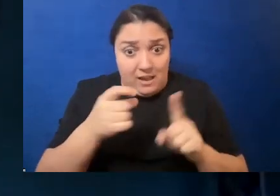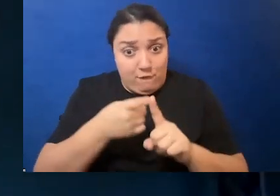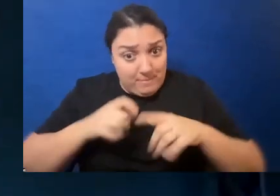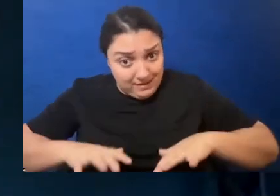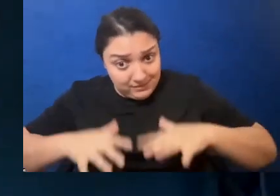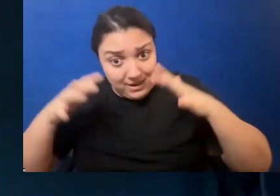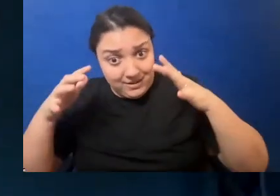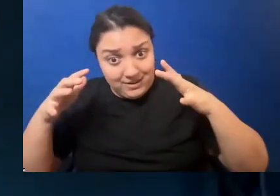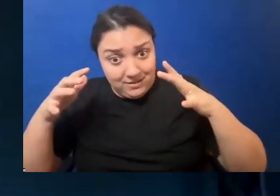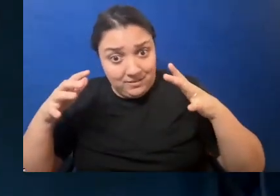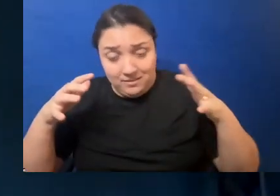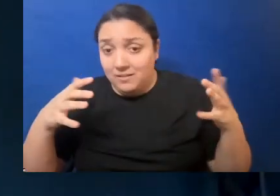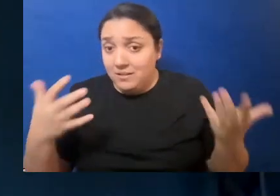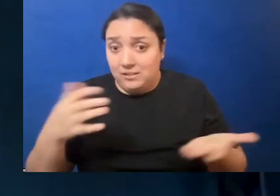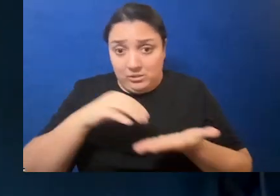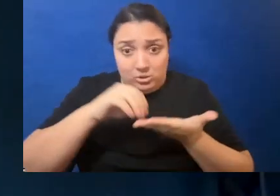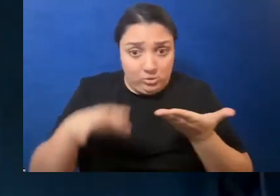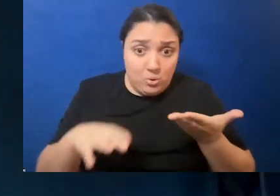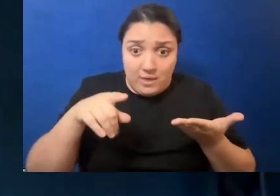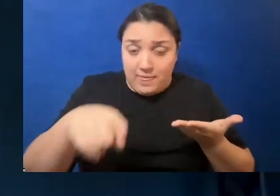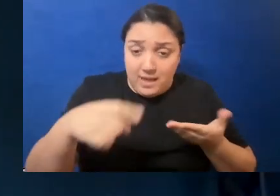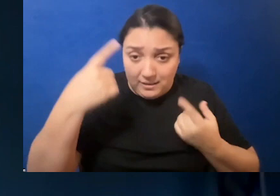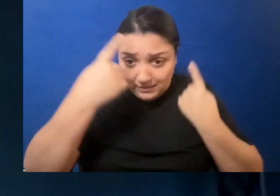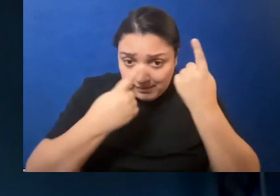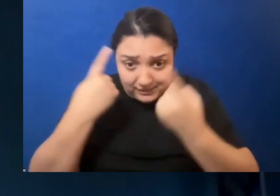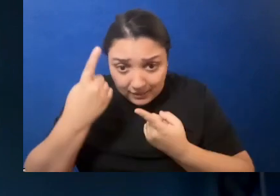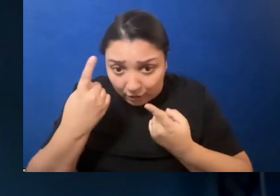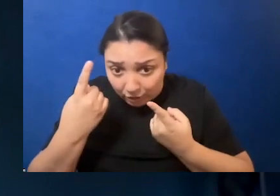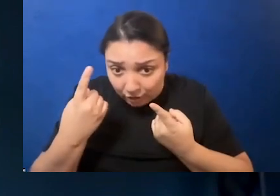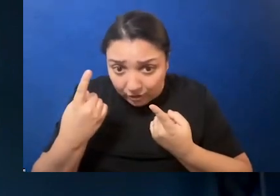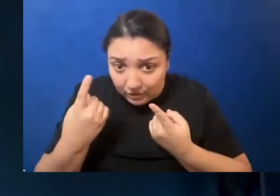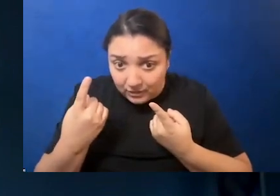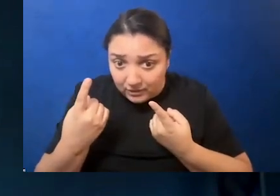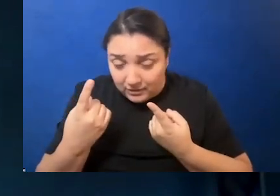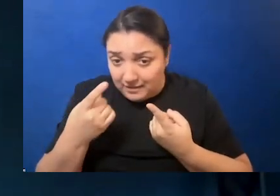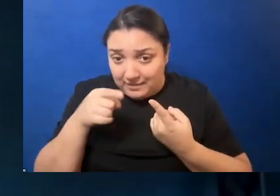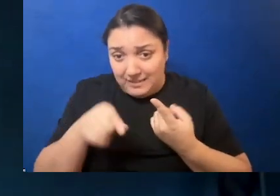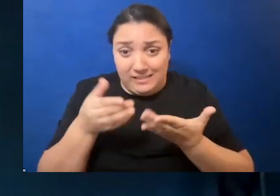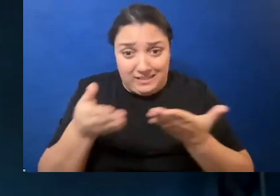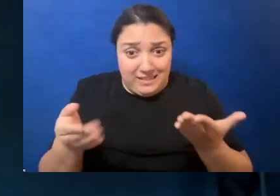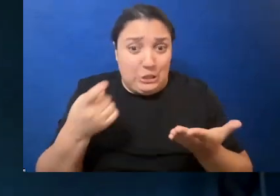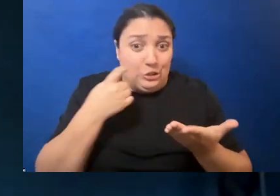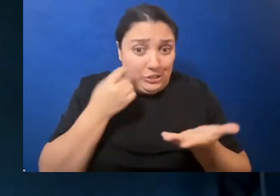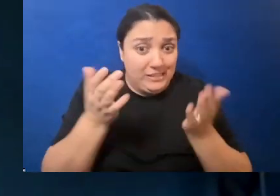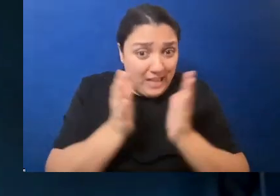IT IS COMING FROM ANXIETY. DOES THE STUDENT CONSIDER THIS THING THAT YOU ASKED THEM TO DO